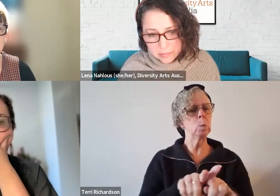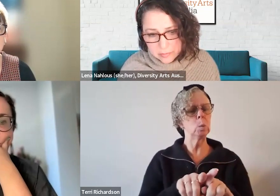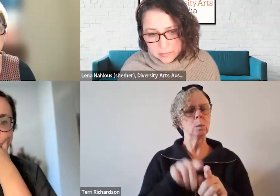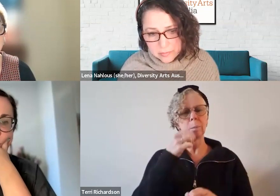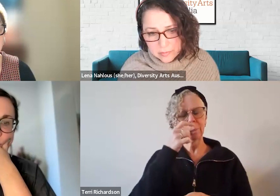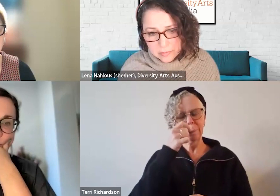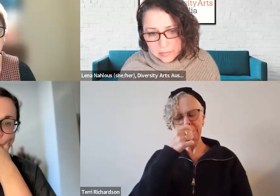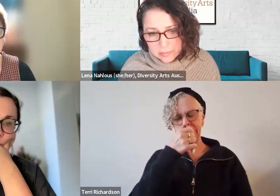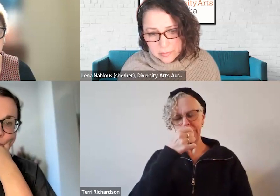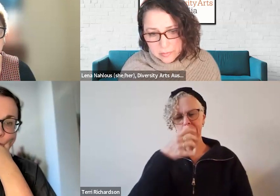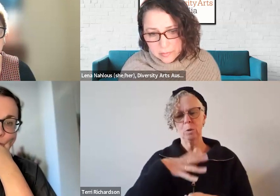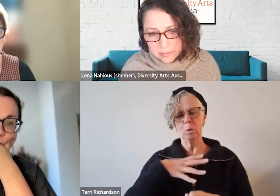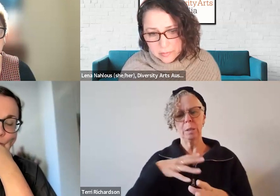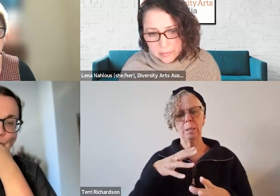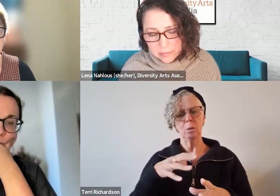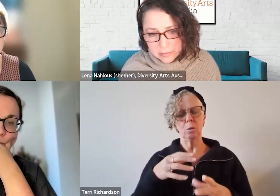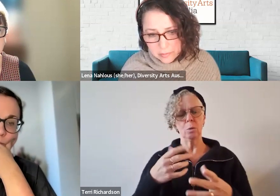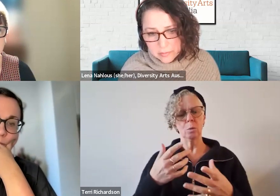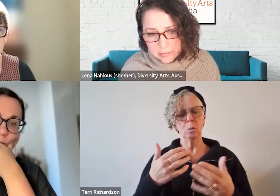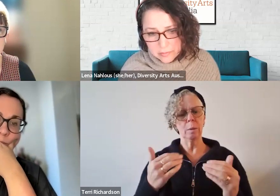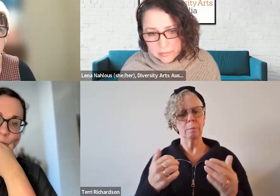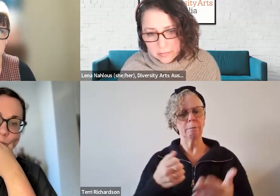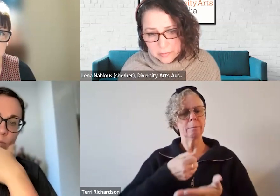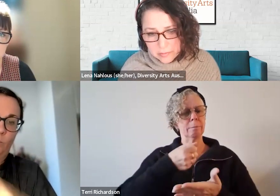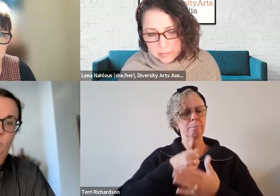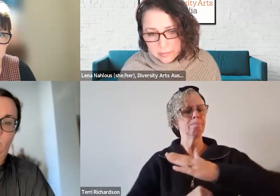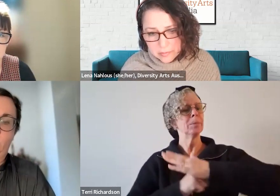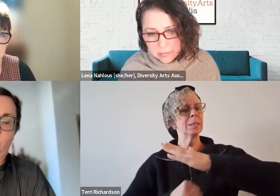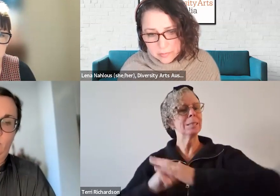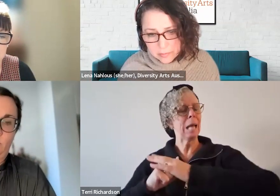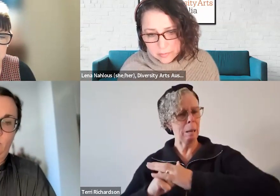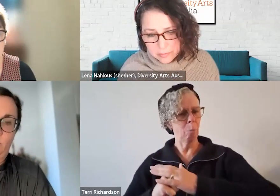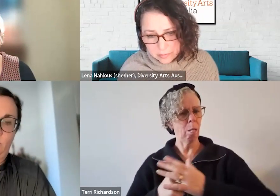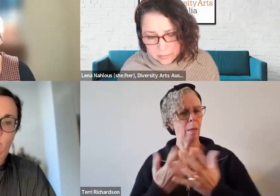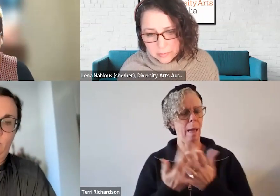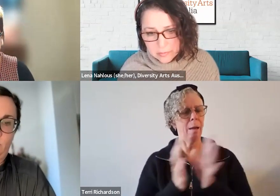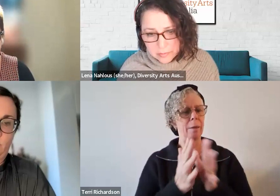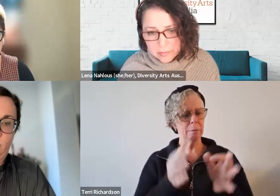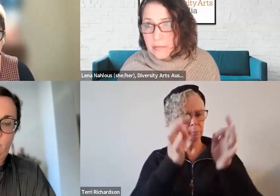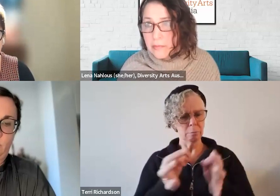adopt stable decision making rules, establish fair and independent mechanisms for dispute resolution,